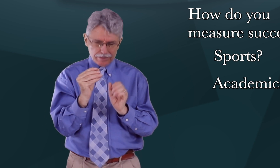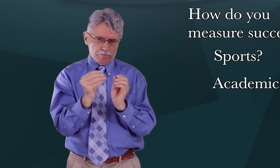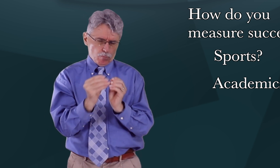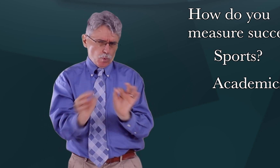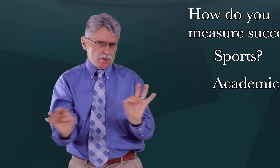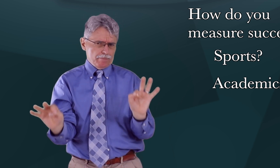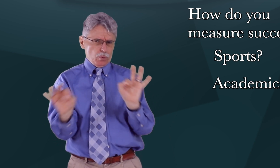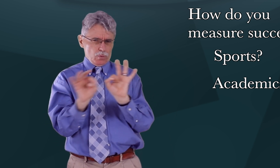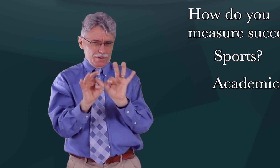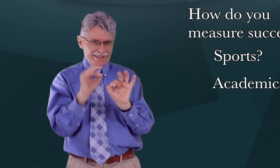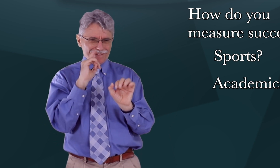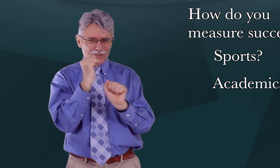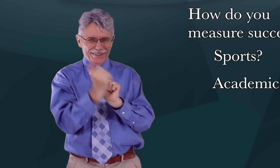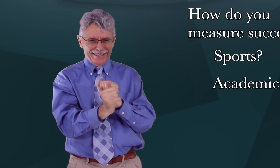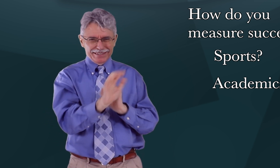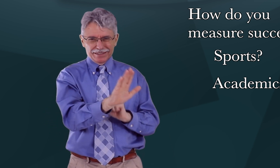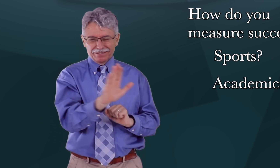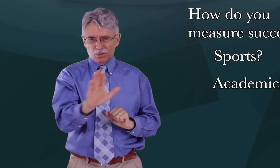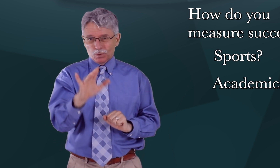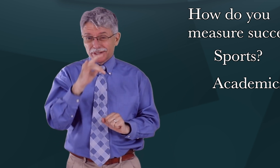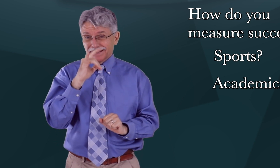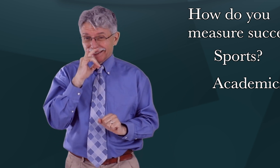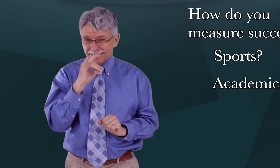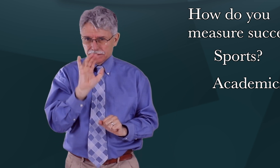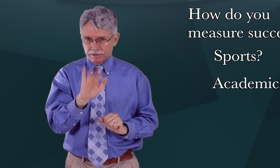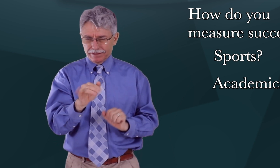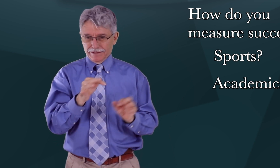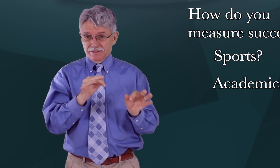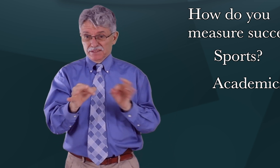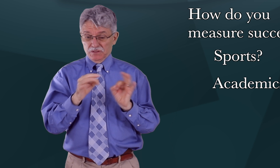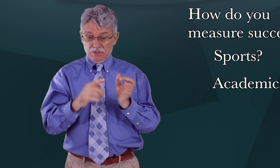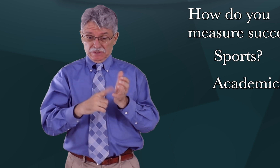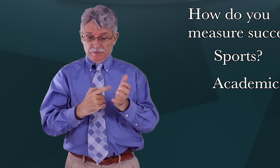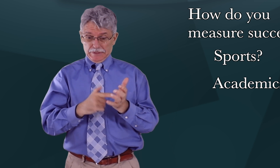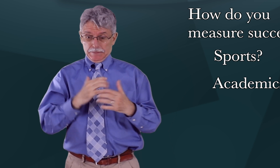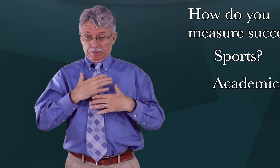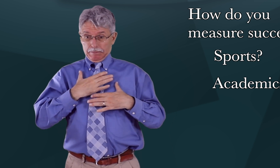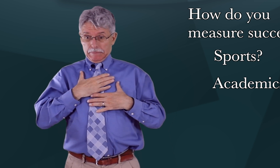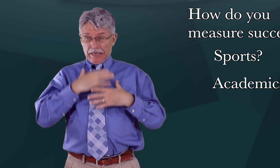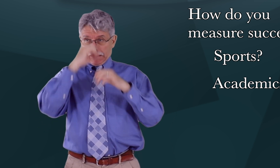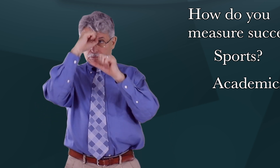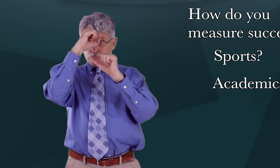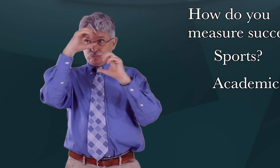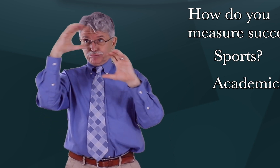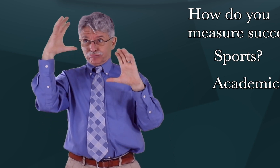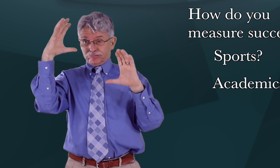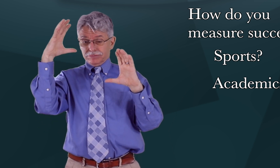And, more importantly, for each of your children, that definition is going to be different.